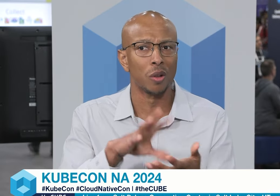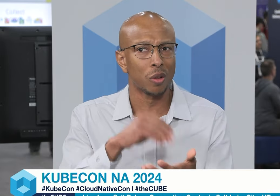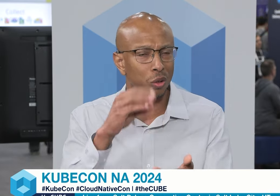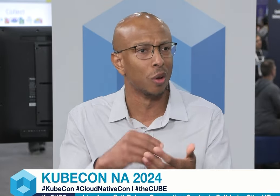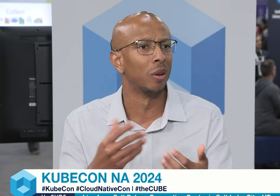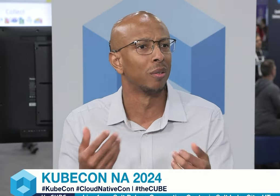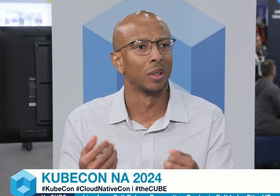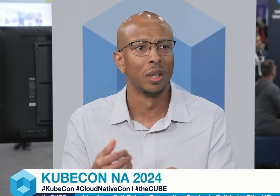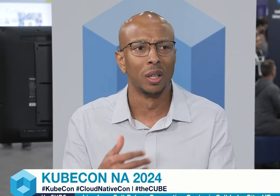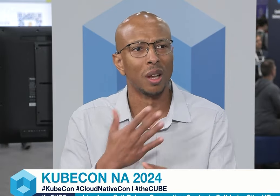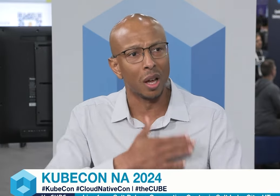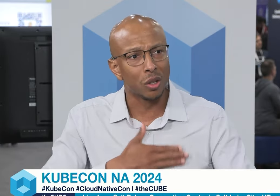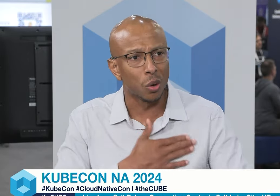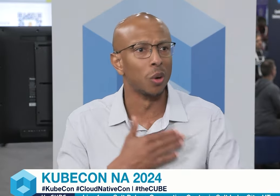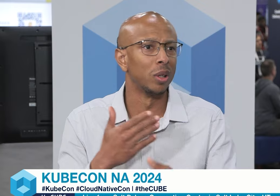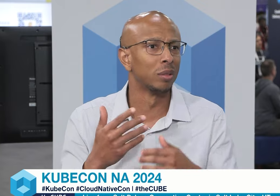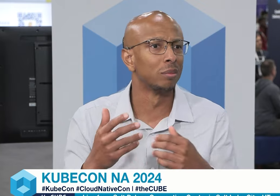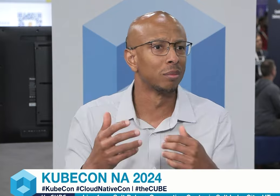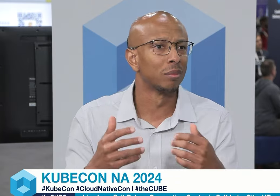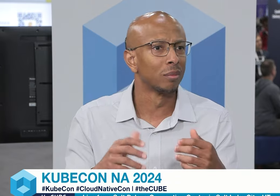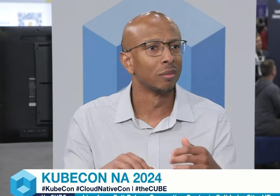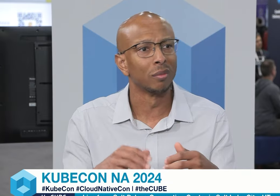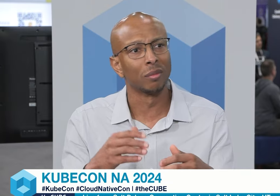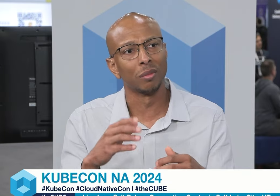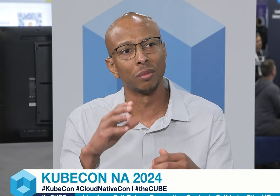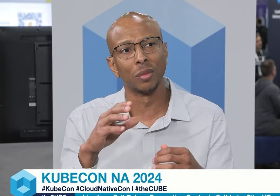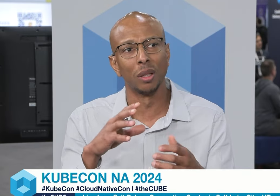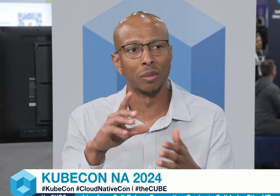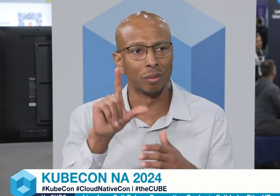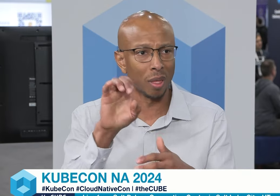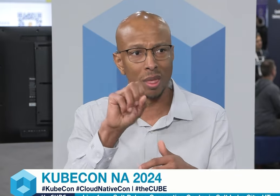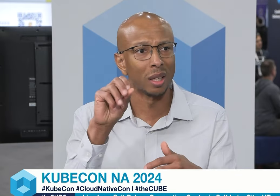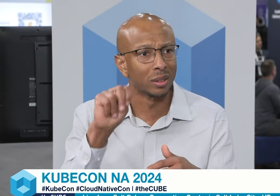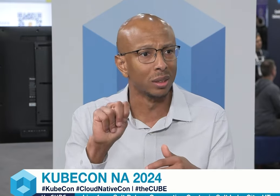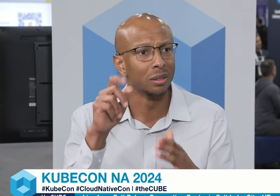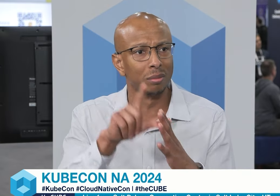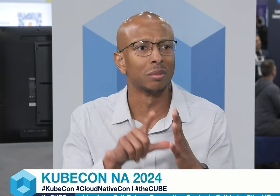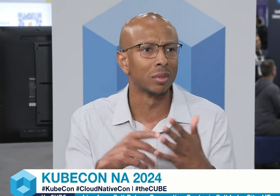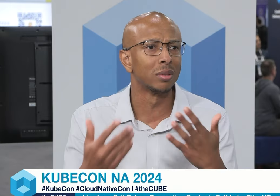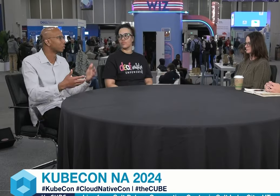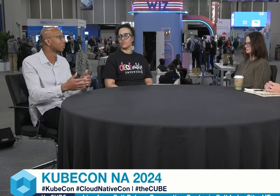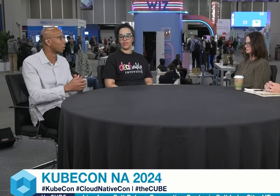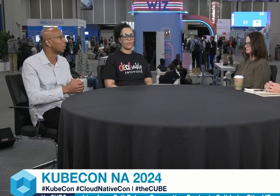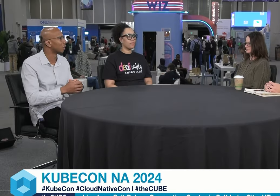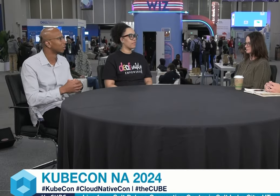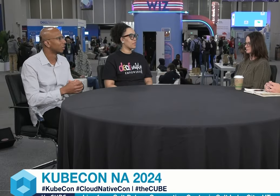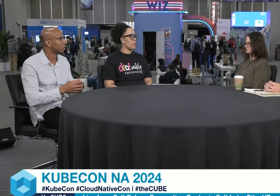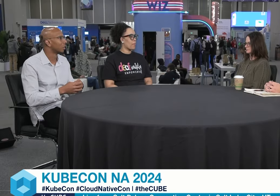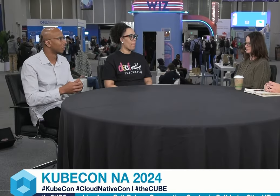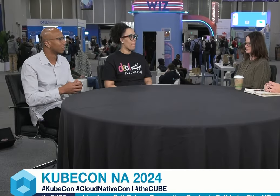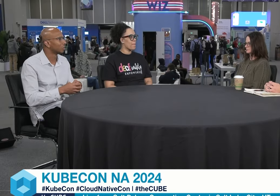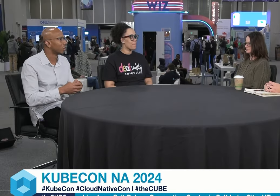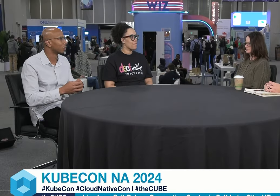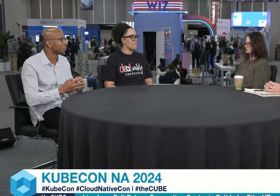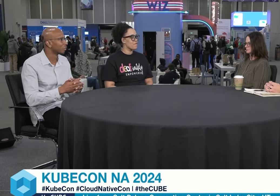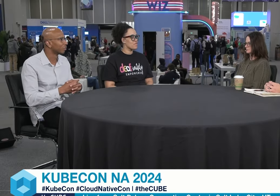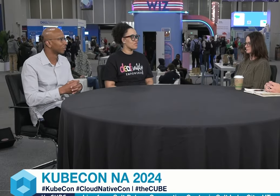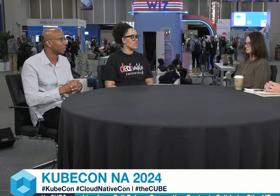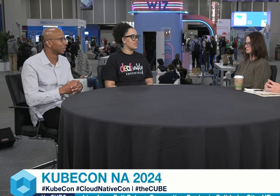and to feel more comfortable participating and learning and enjoying the process and the different lessons that we provide.